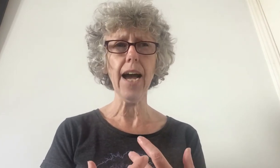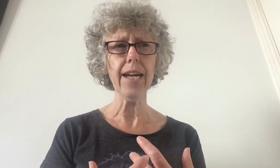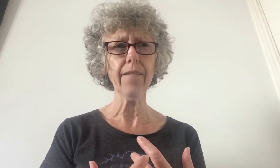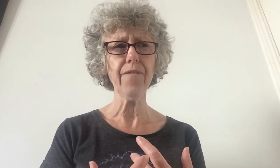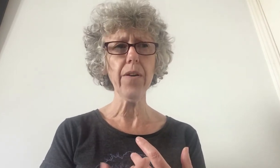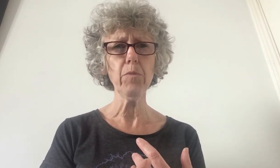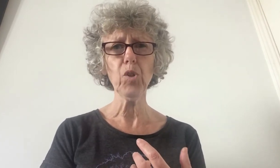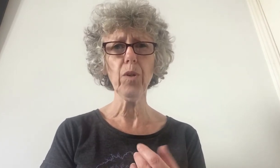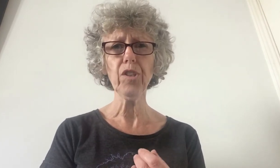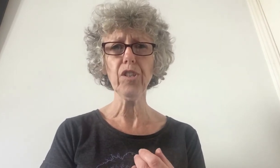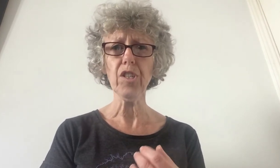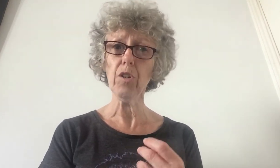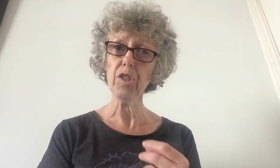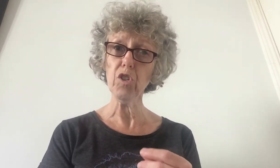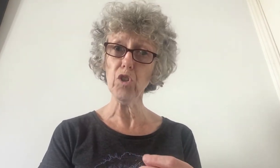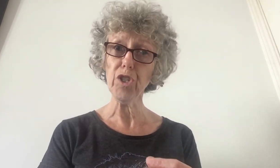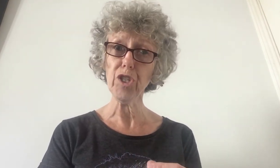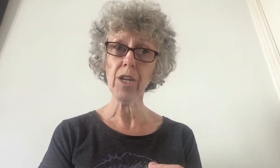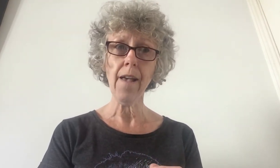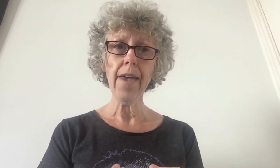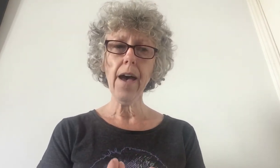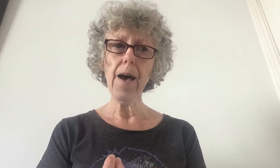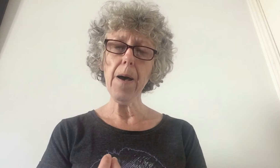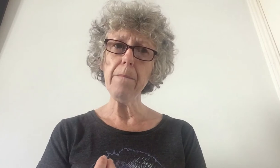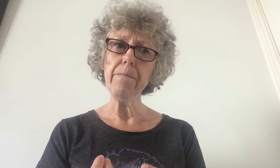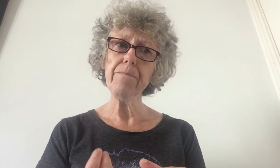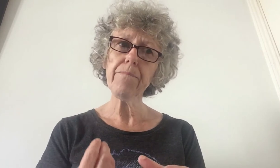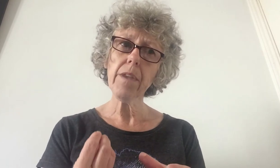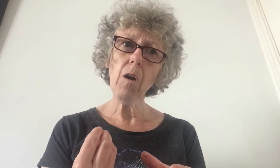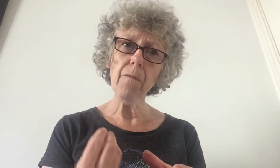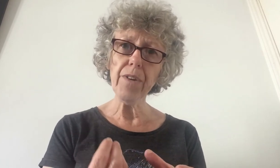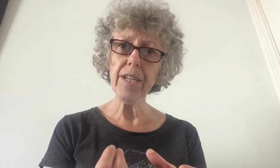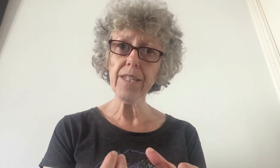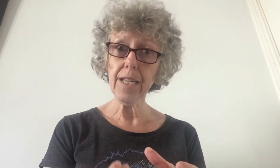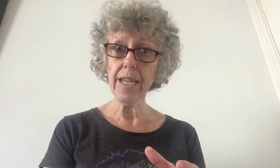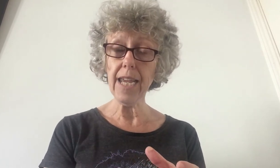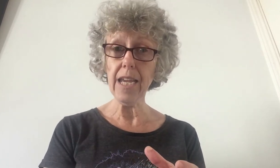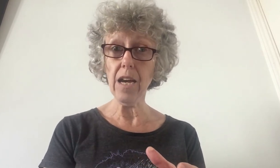I very much wanted us not to just obviously